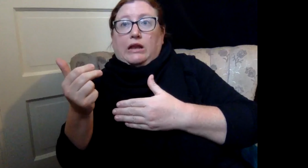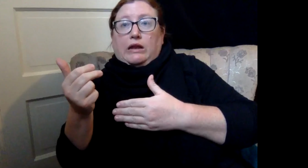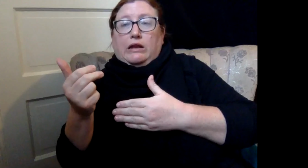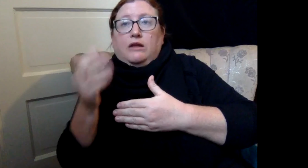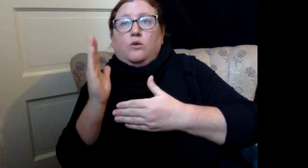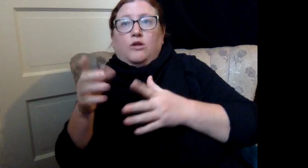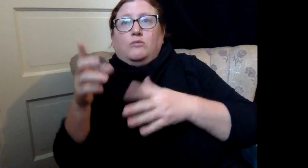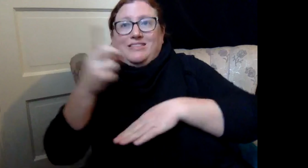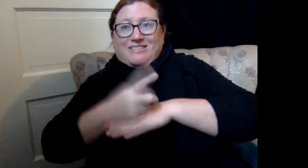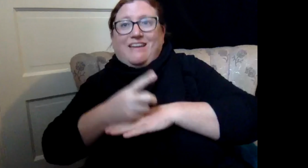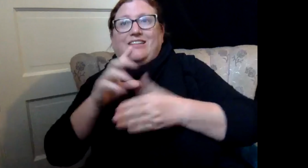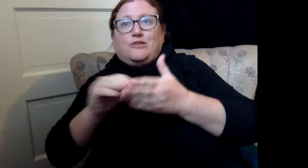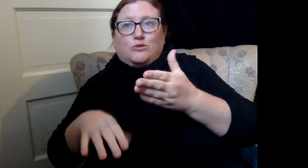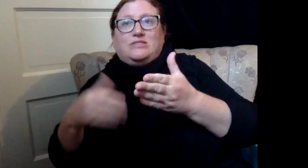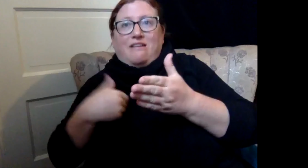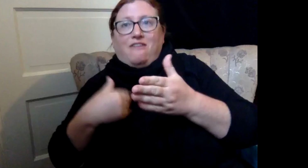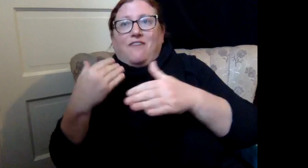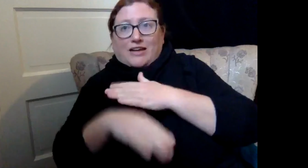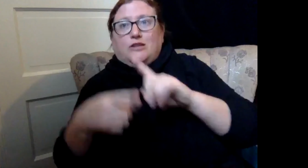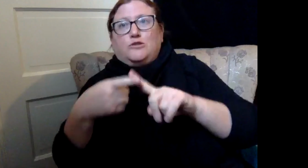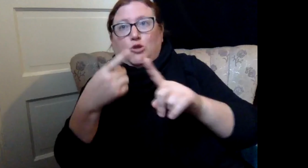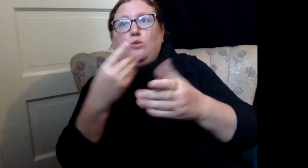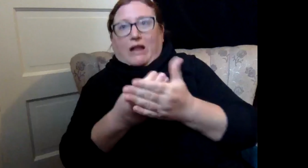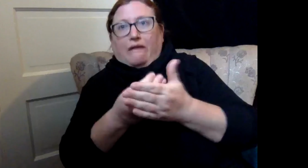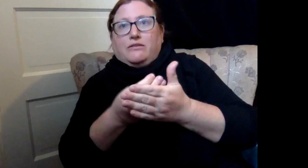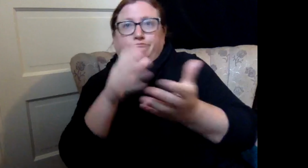colleges that April 13 will be the day that students start to have access to their